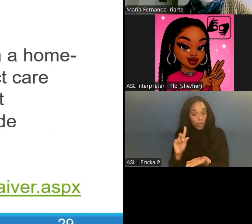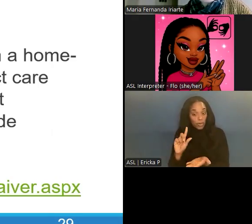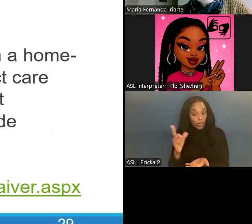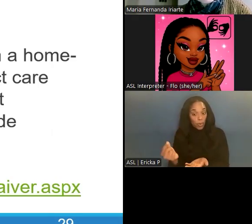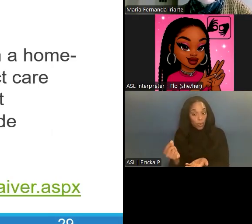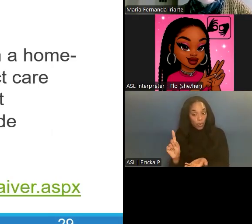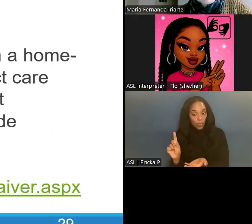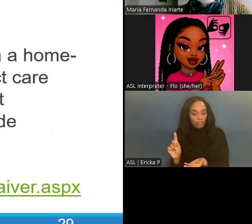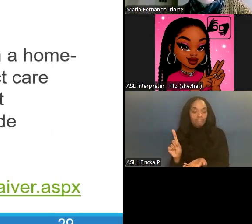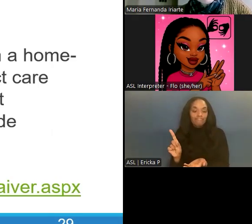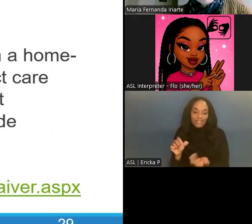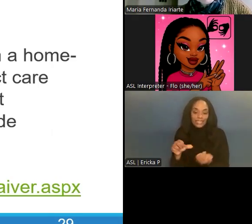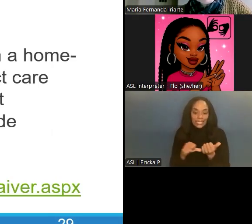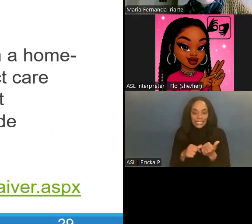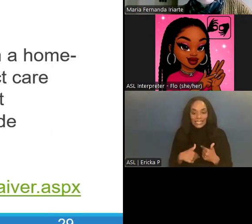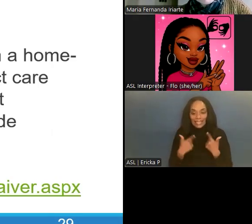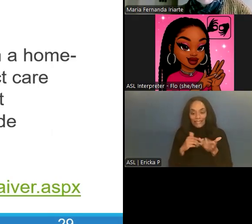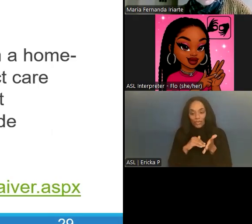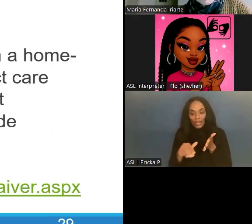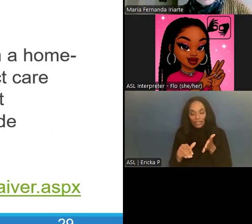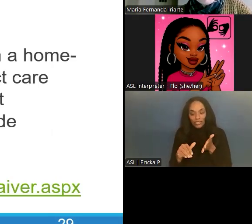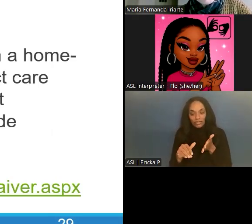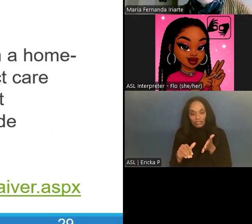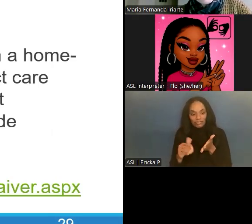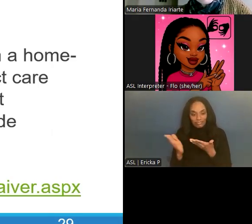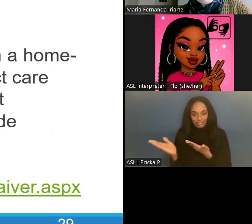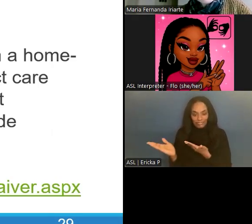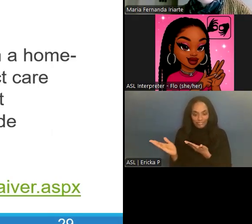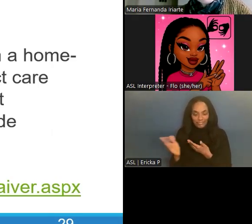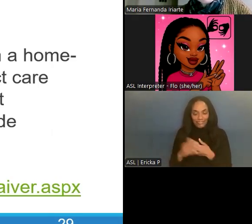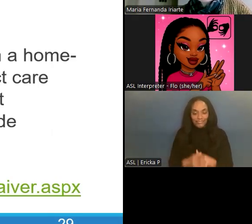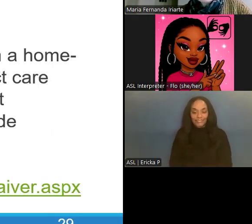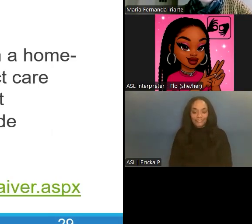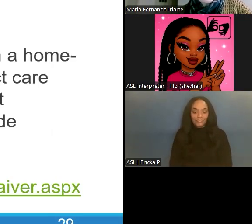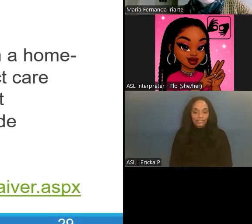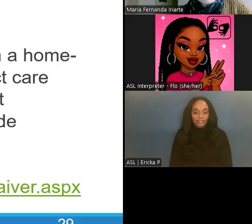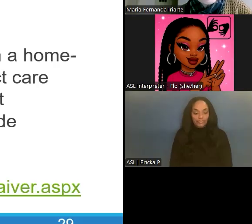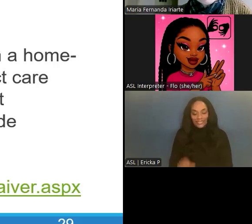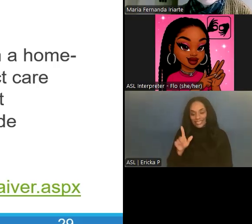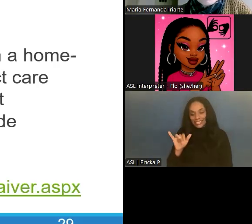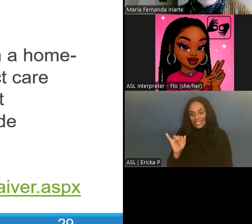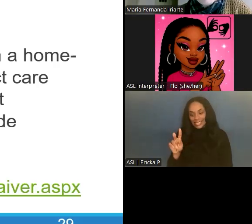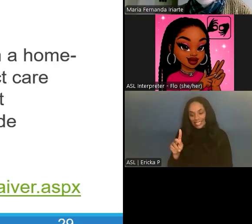You go to the Assisted Living waiver, which is right here and in this link, and you go to Appendix C,